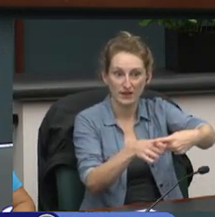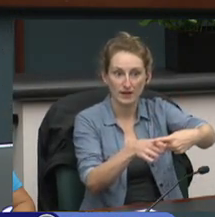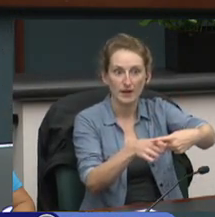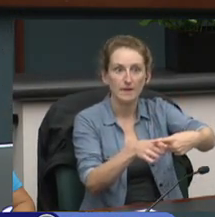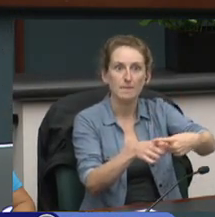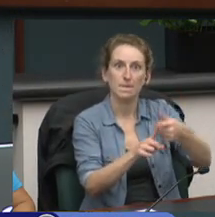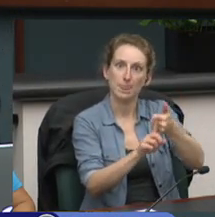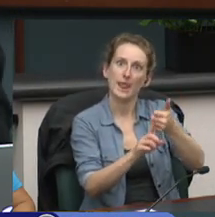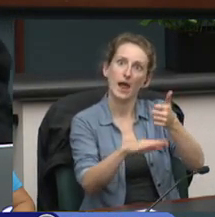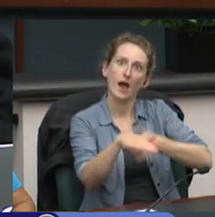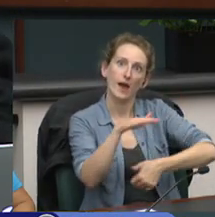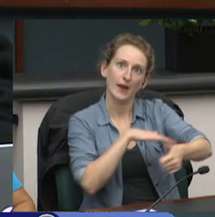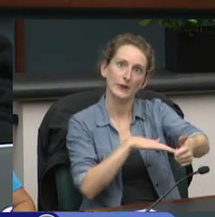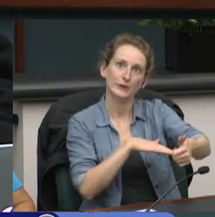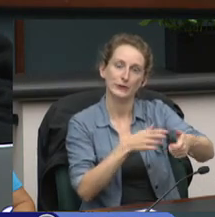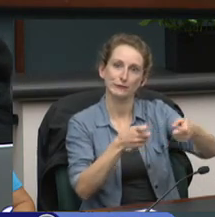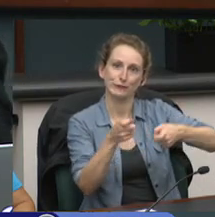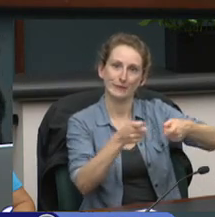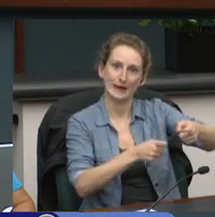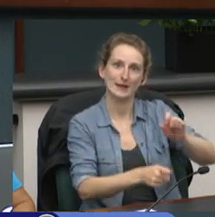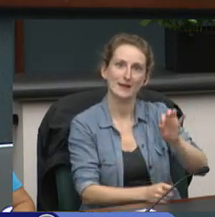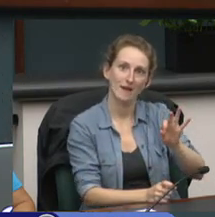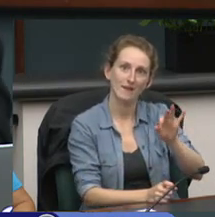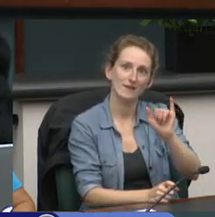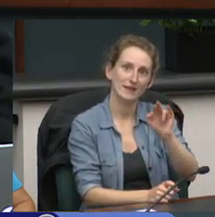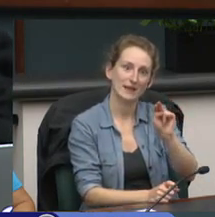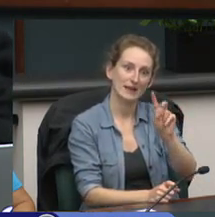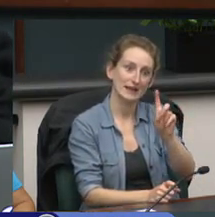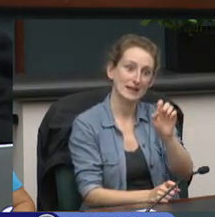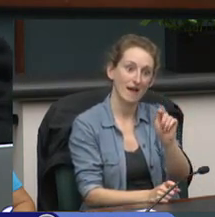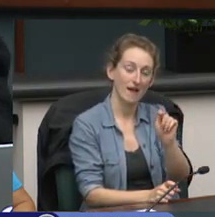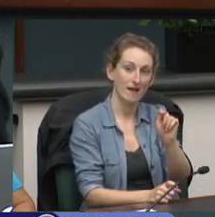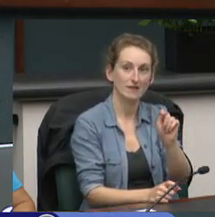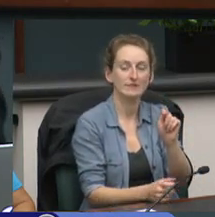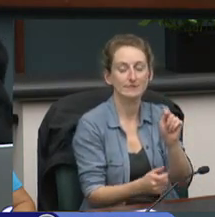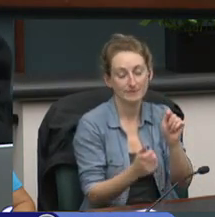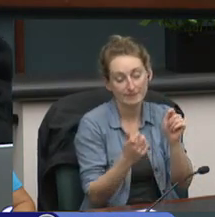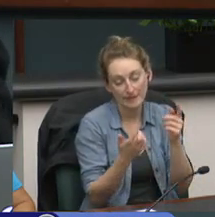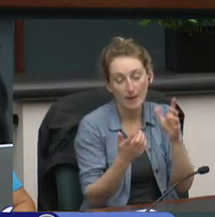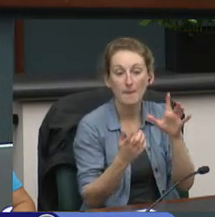future in the future in the next 50 years we could and should see gray field